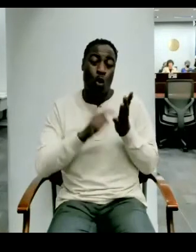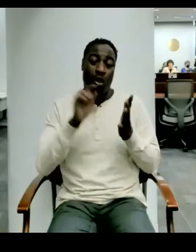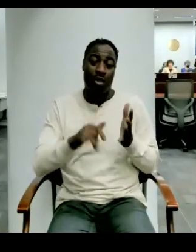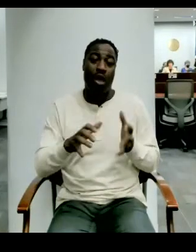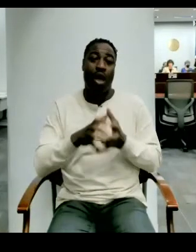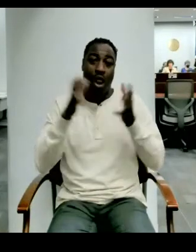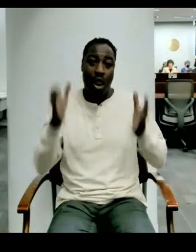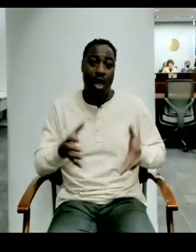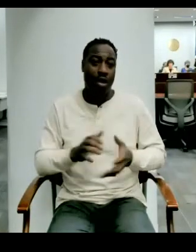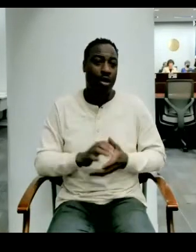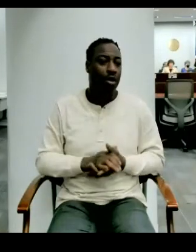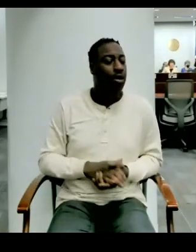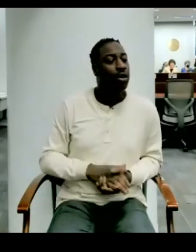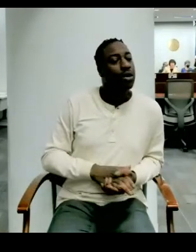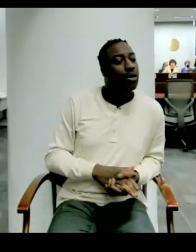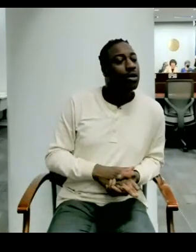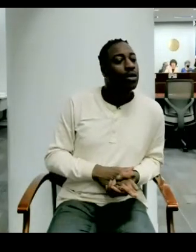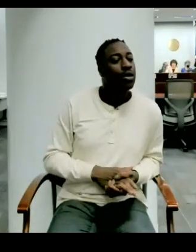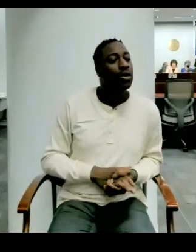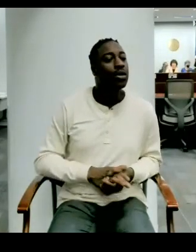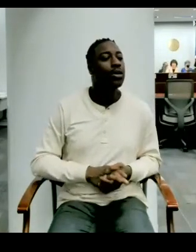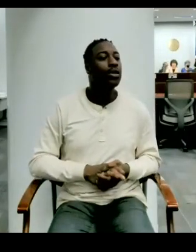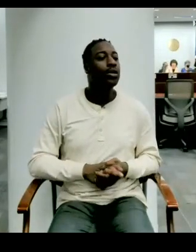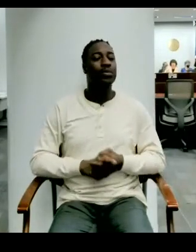Mrs. Kulkarni with my very short amount of time,